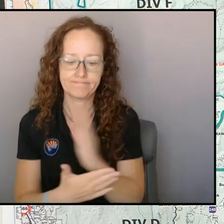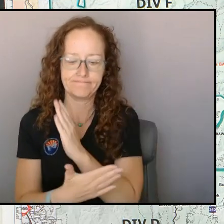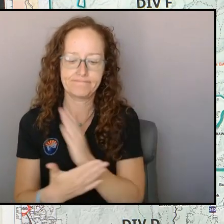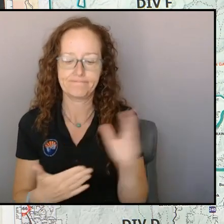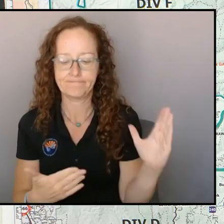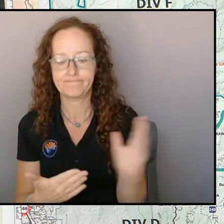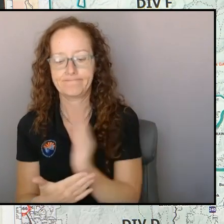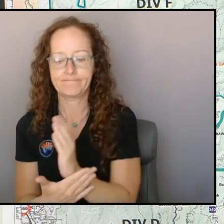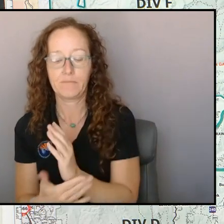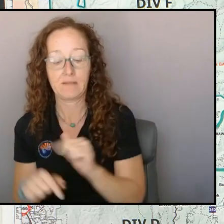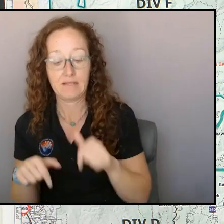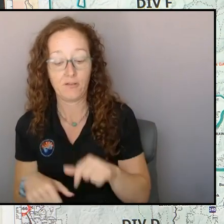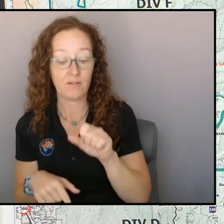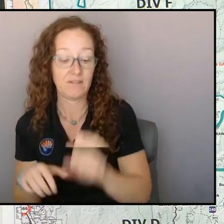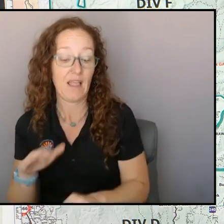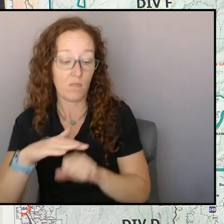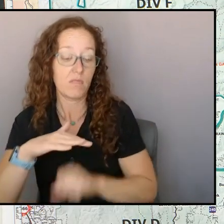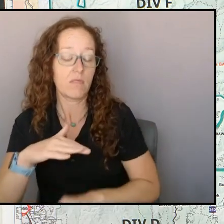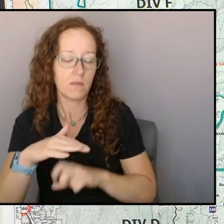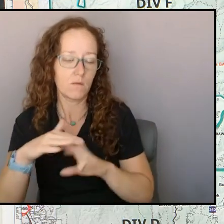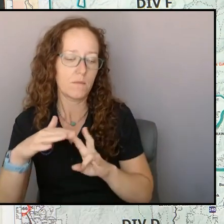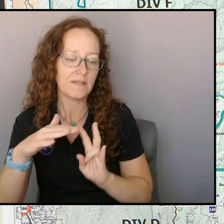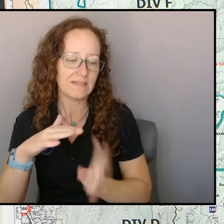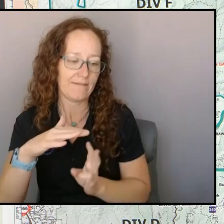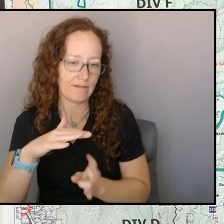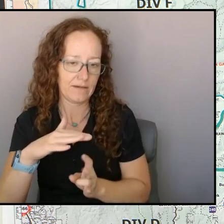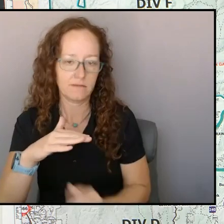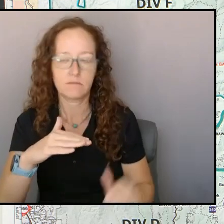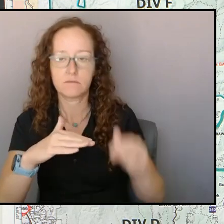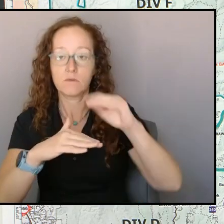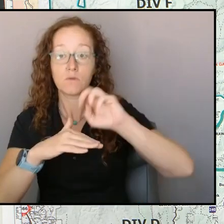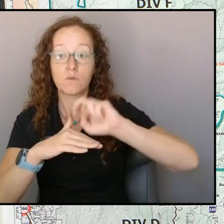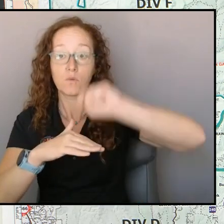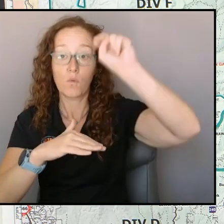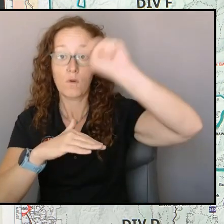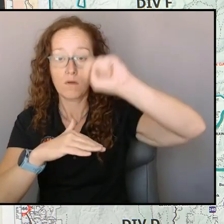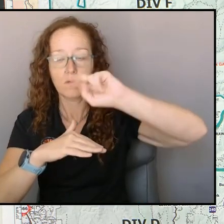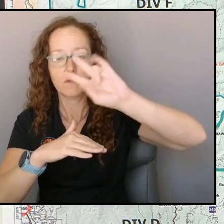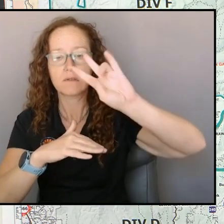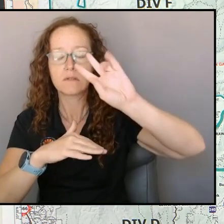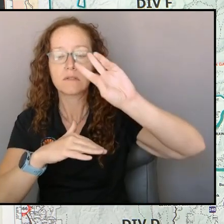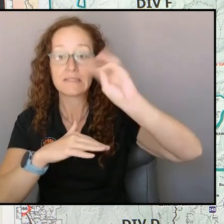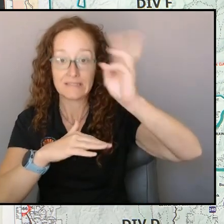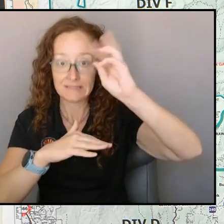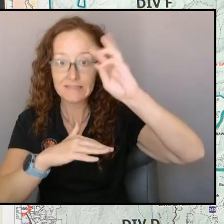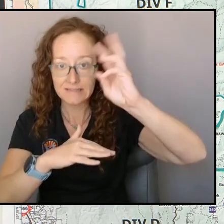into the 60s up across the Northern Zones on... I'm gonna have to